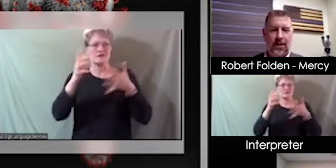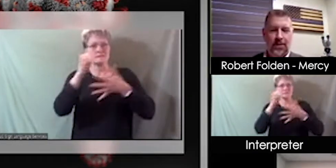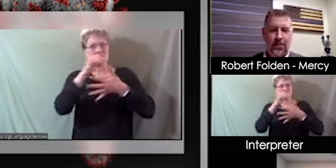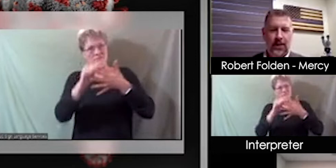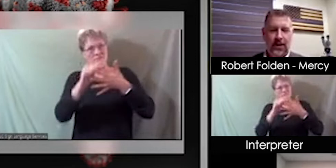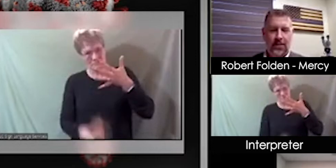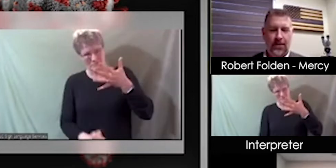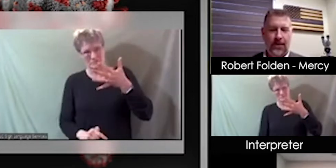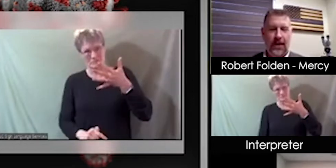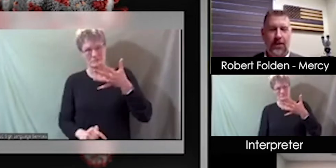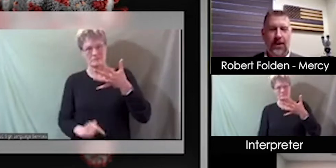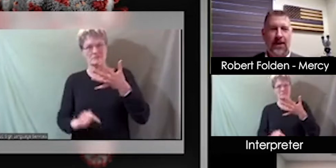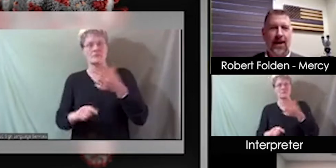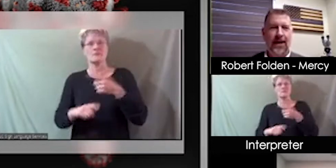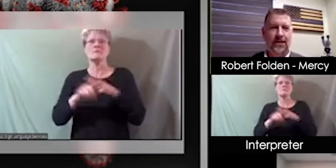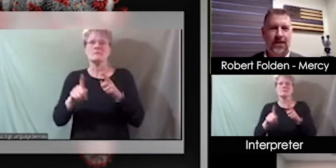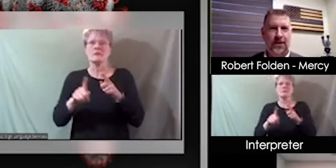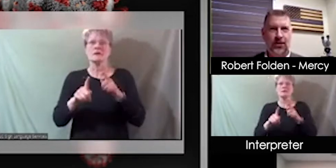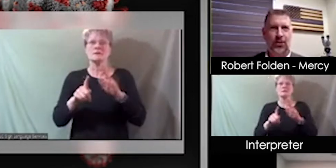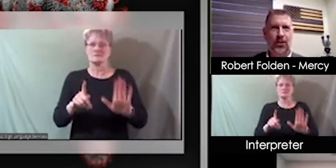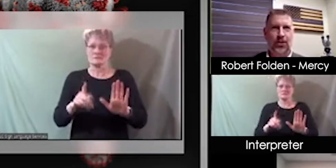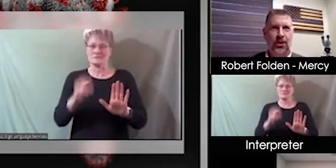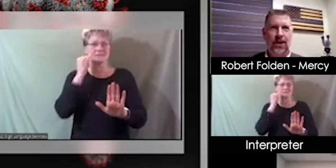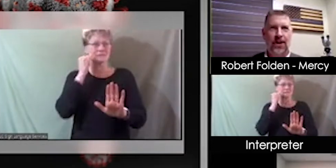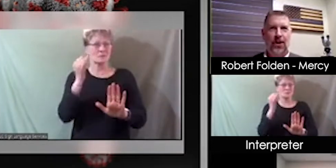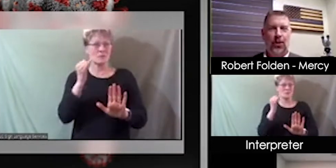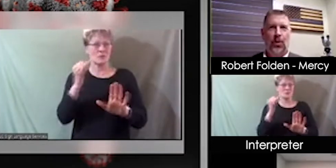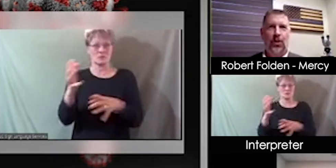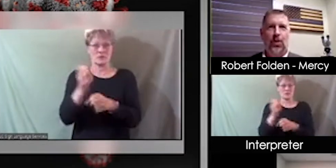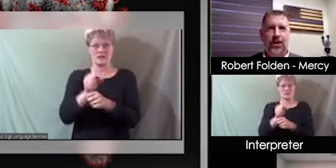we keep, we keep labeling it as the surge, we're going to